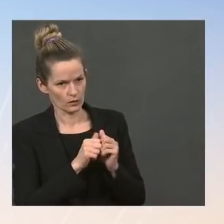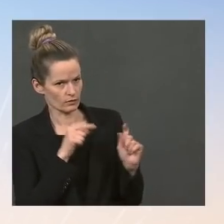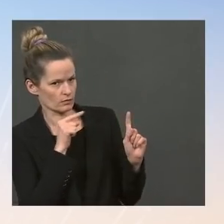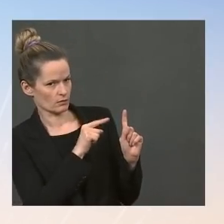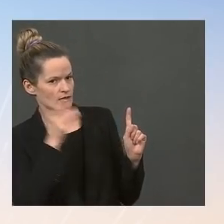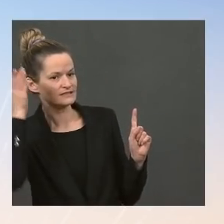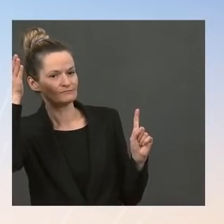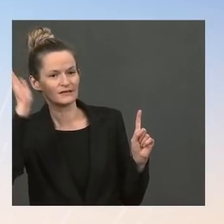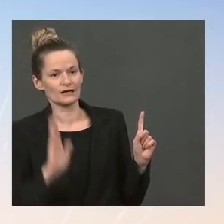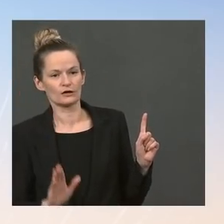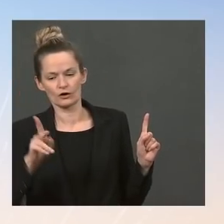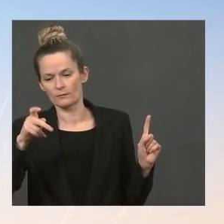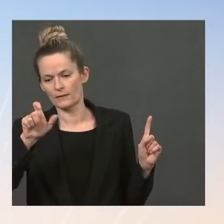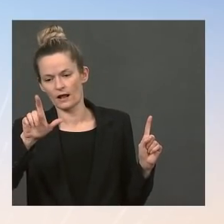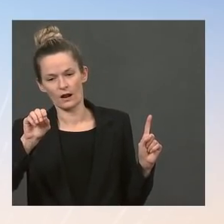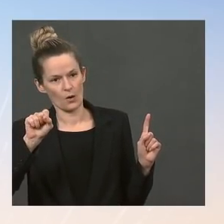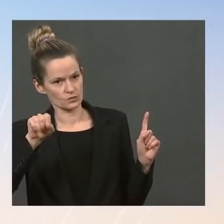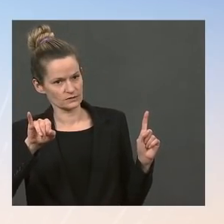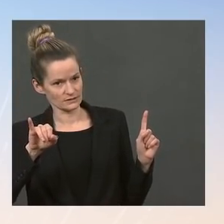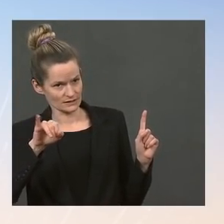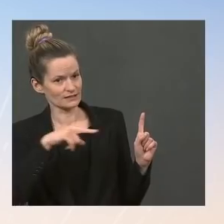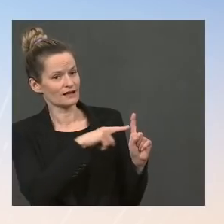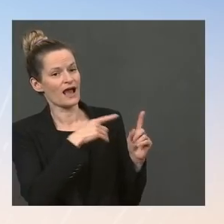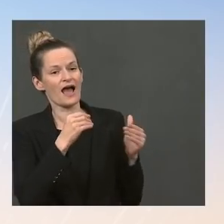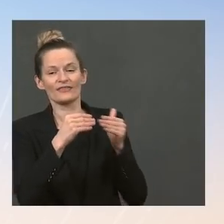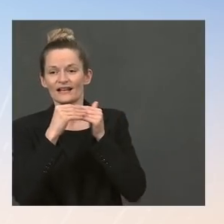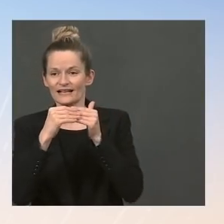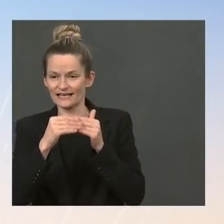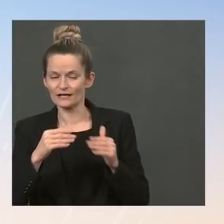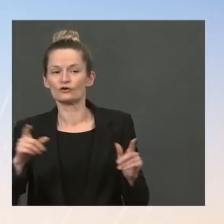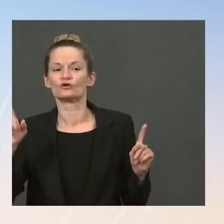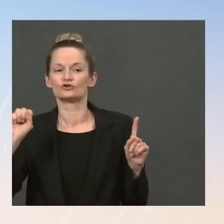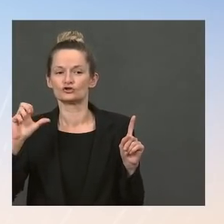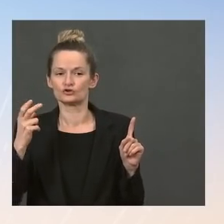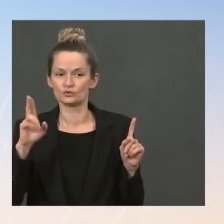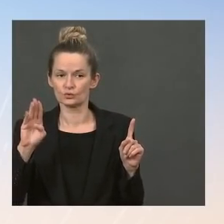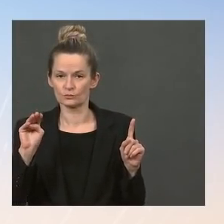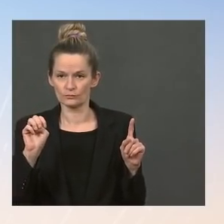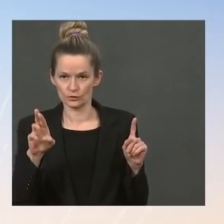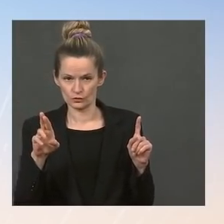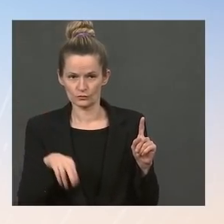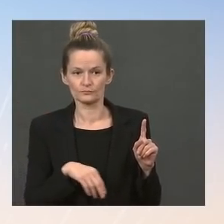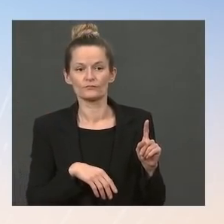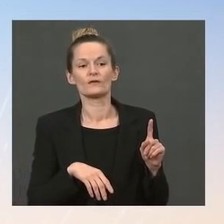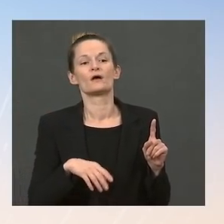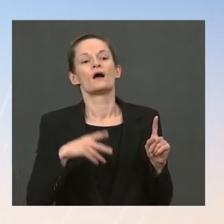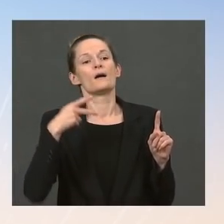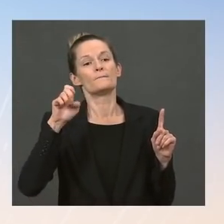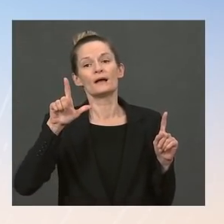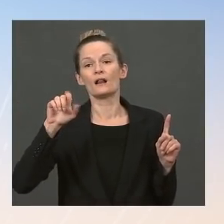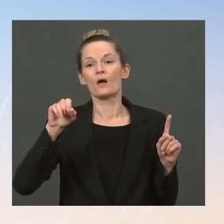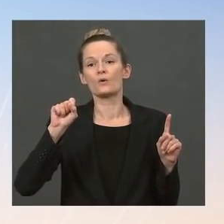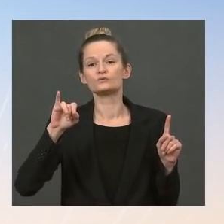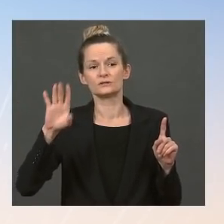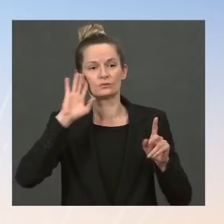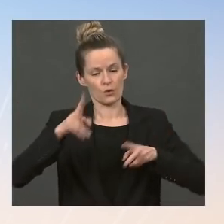As you all know, Speaker Pelosi is overseas. It's a virtual conversation. And certainly, moving the Build Back Better agenda forward,